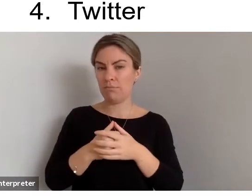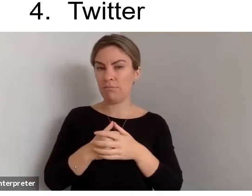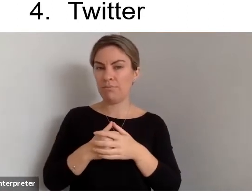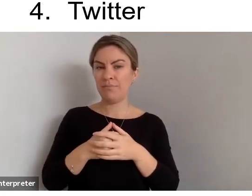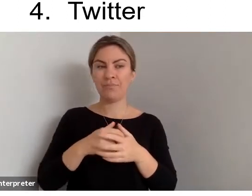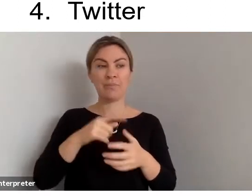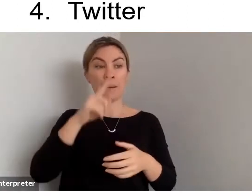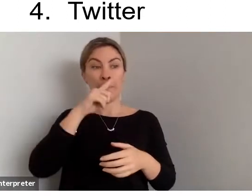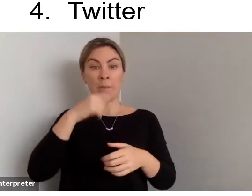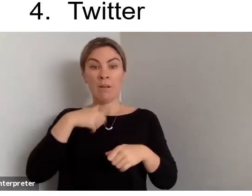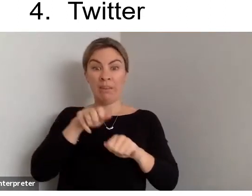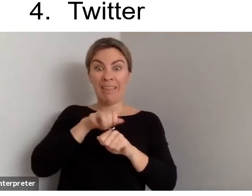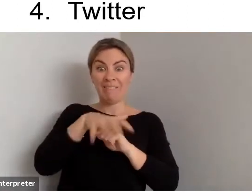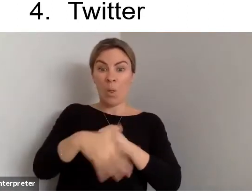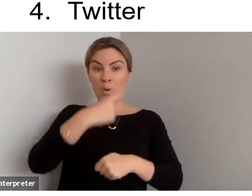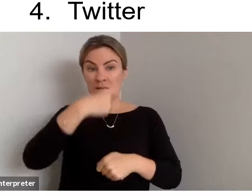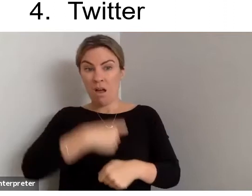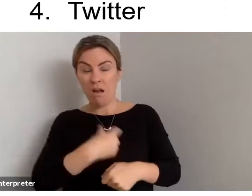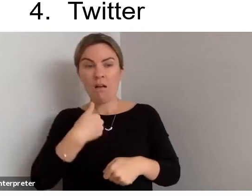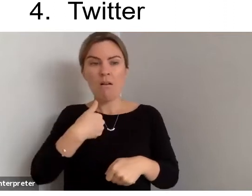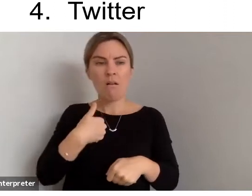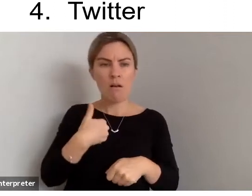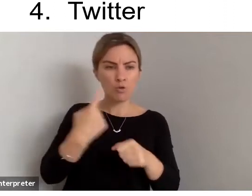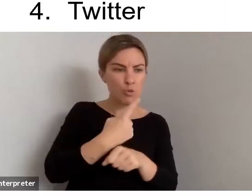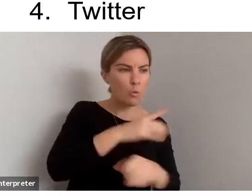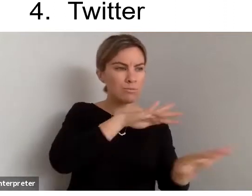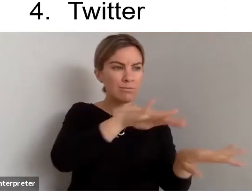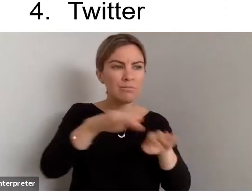They have posts. There is social interaction there.